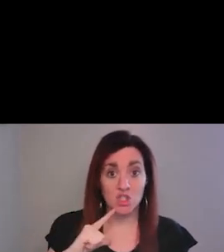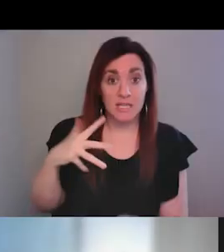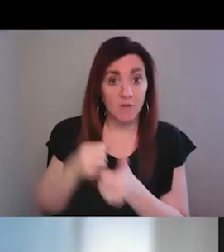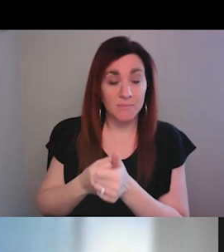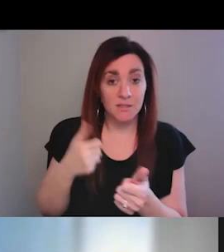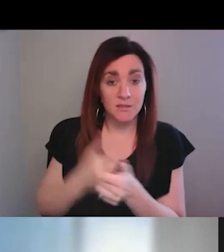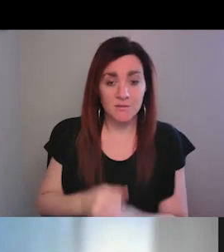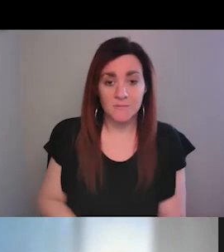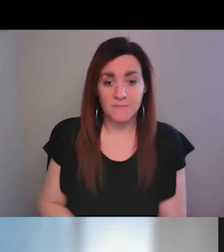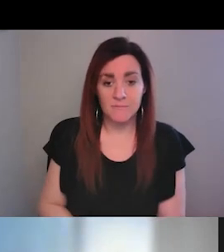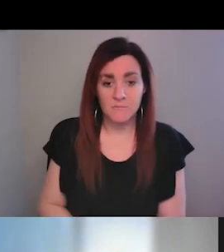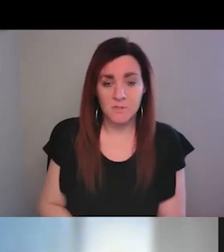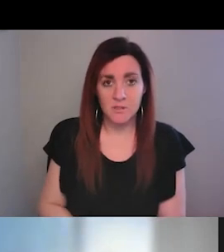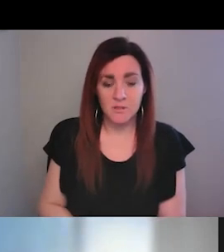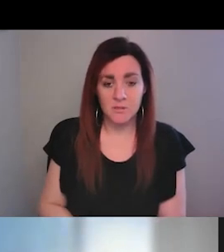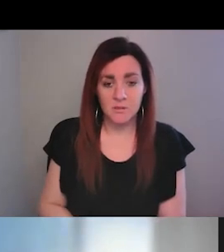STEPHANIE? >> YEAH. THANK